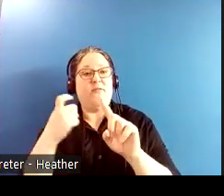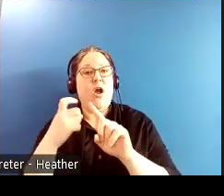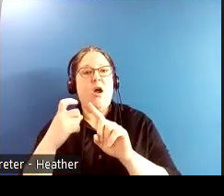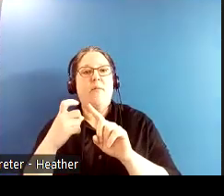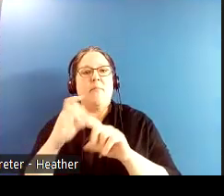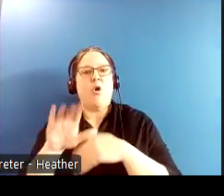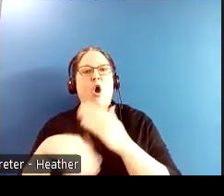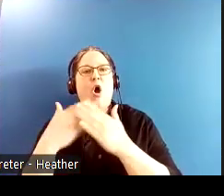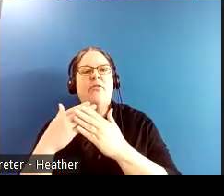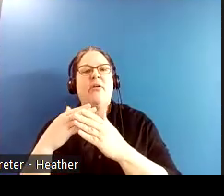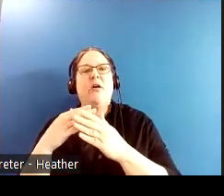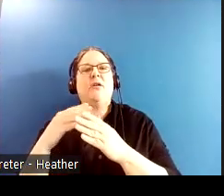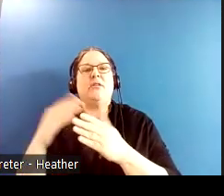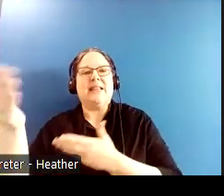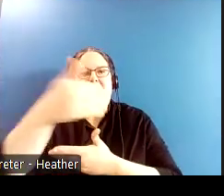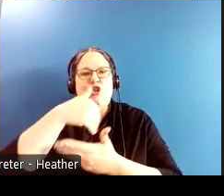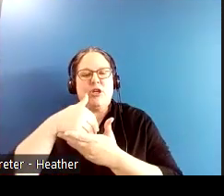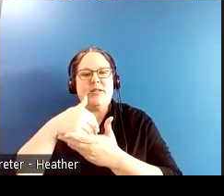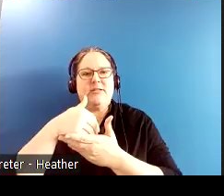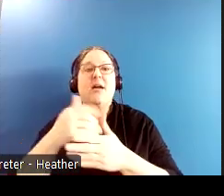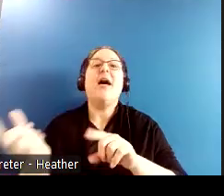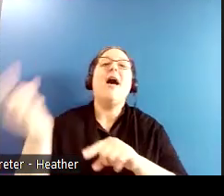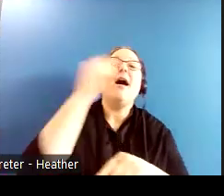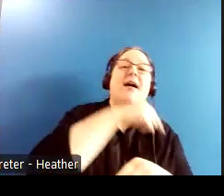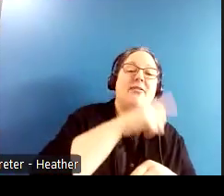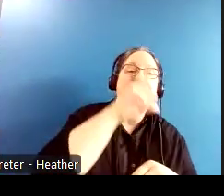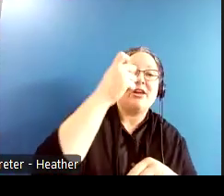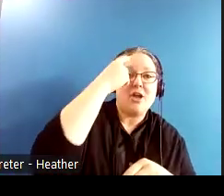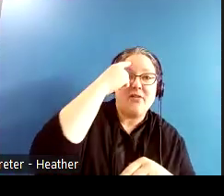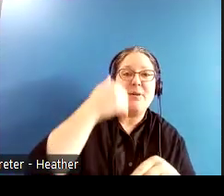of data collection. The fact that governments were collecting uh consistent census data meant that